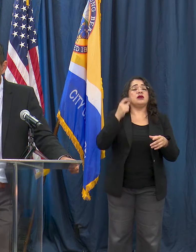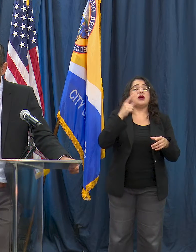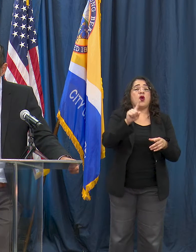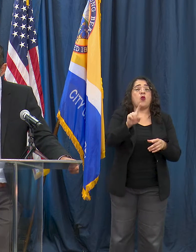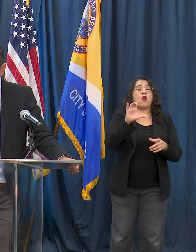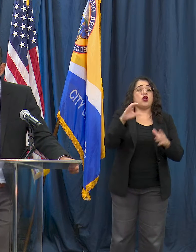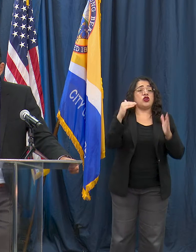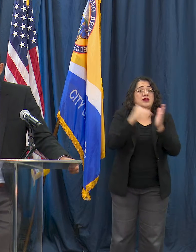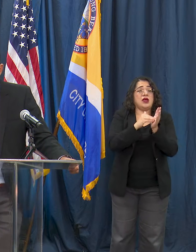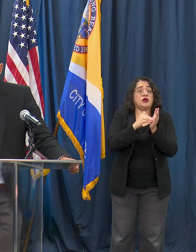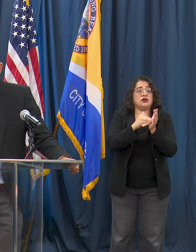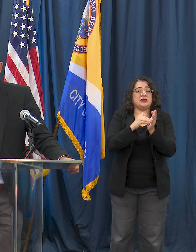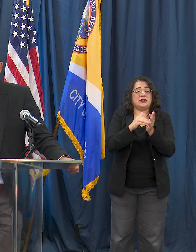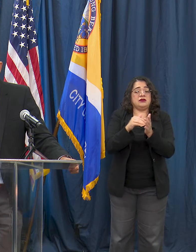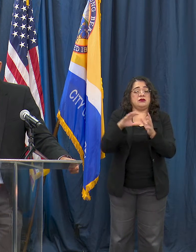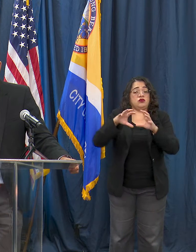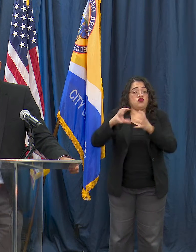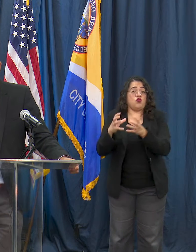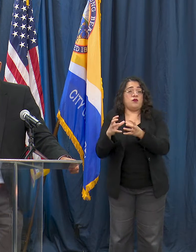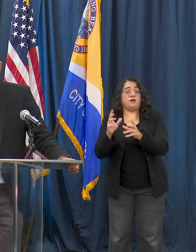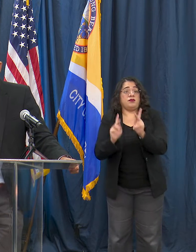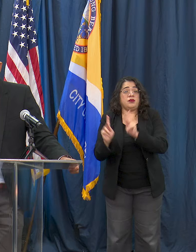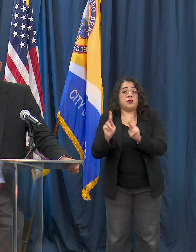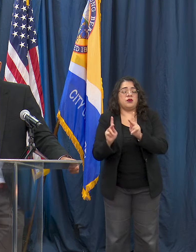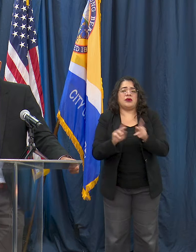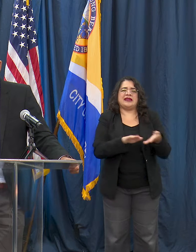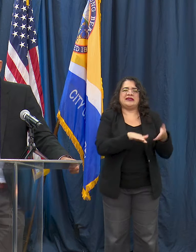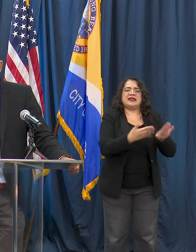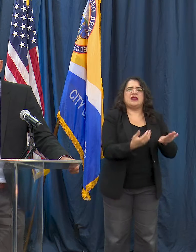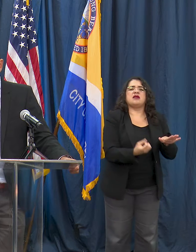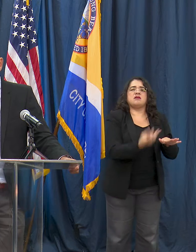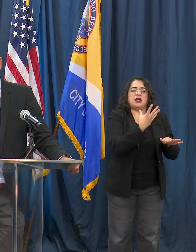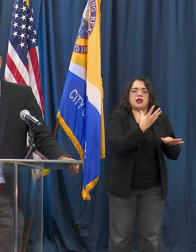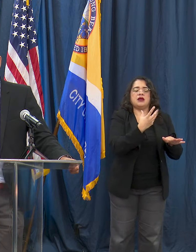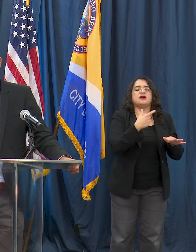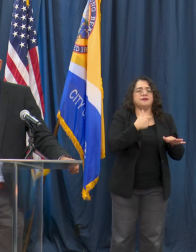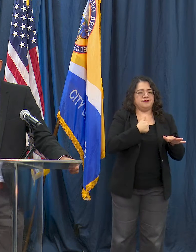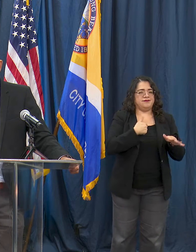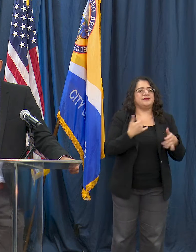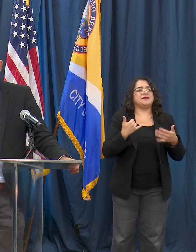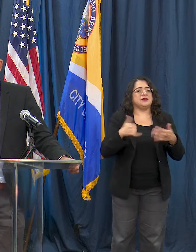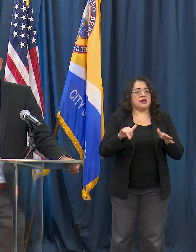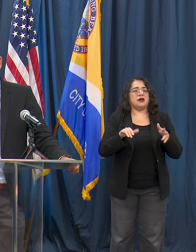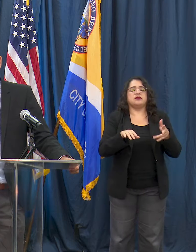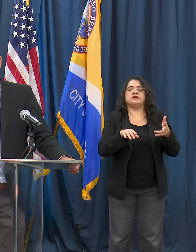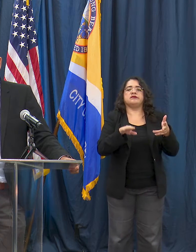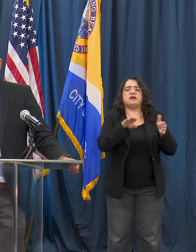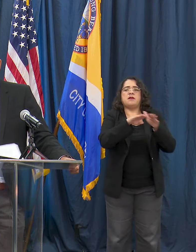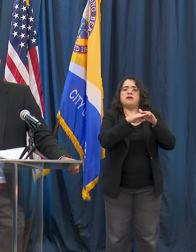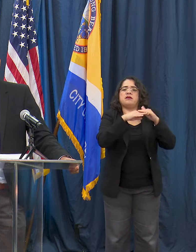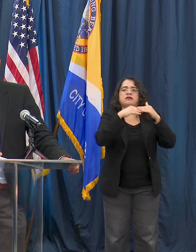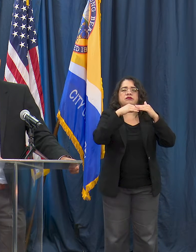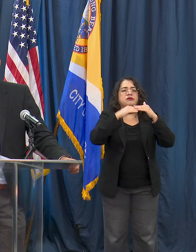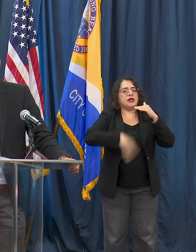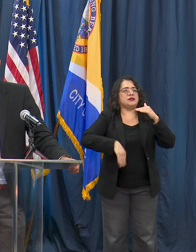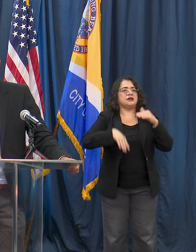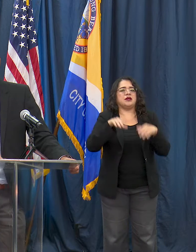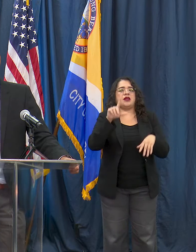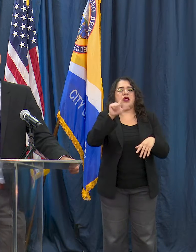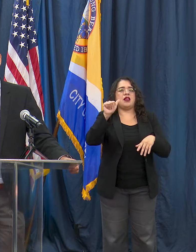population, you could see that we still are tracking below Los Angeles county and above